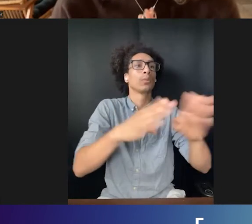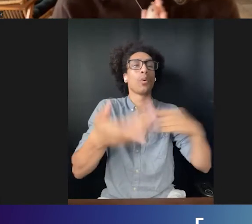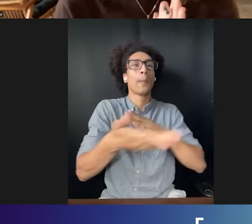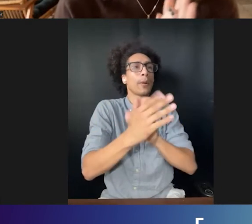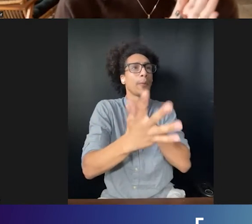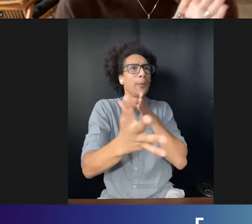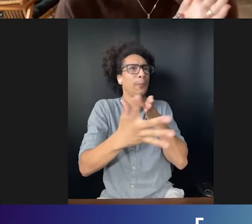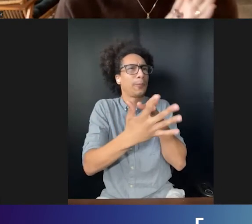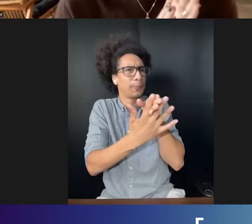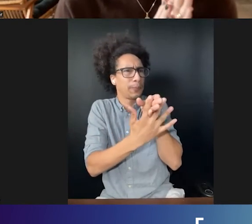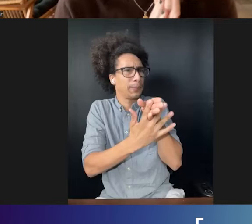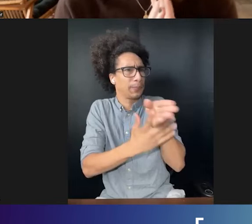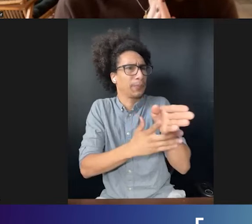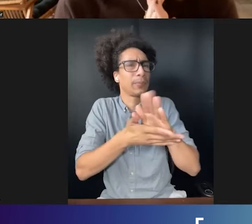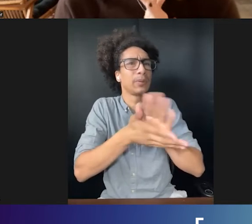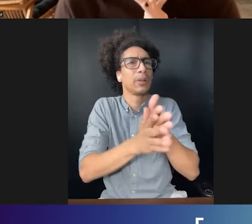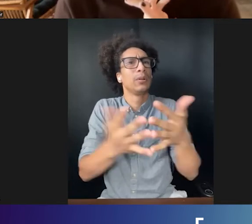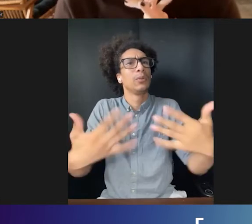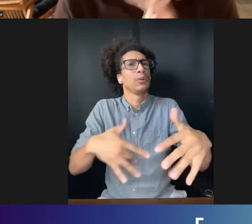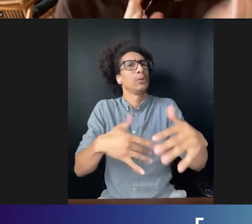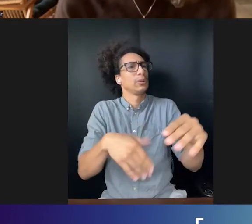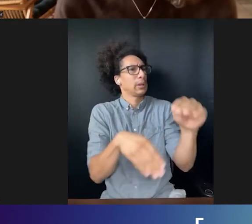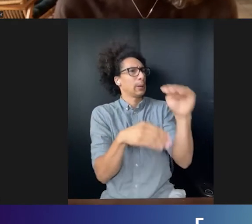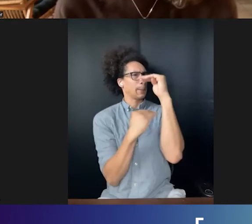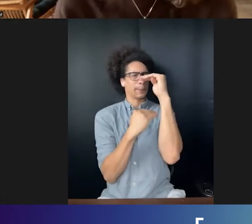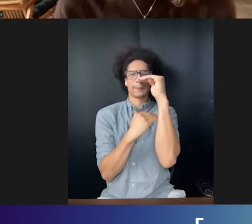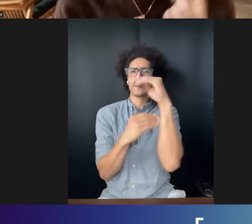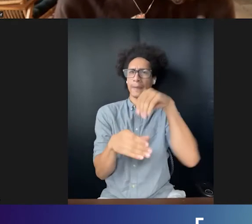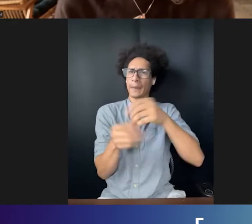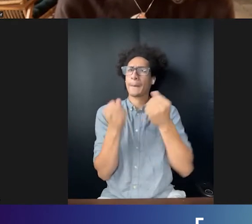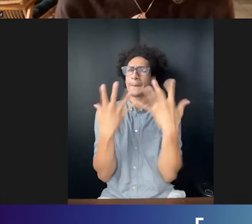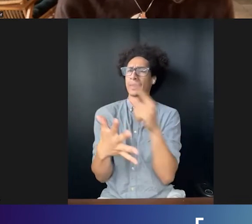every facet of things. So I appreciate you saying that, because I do think that